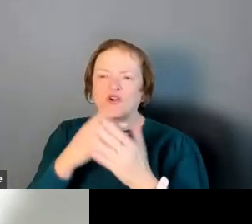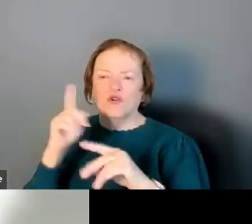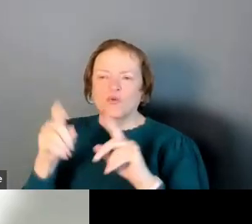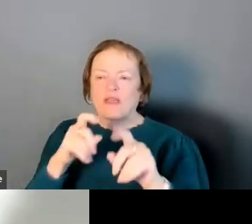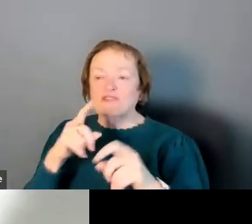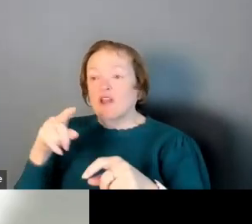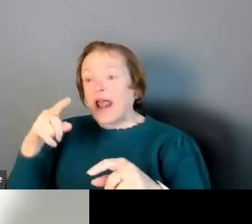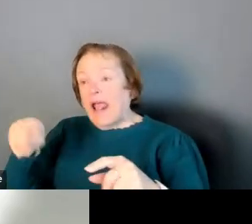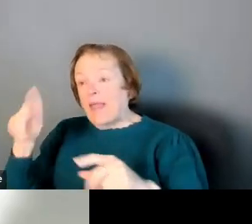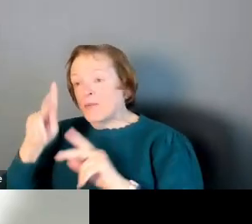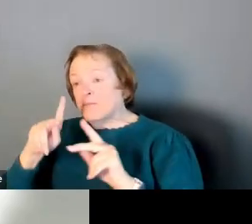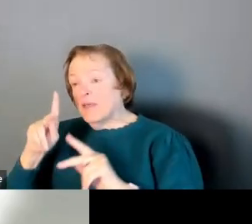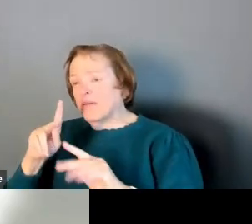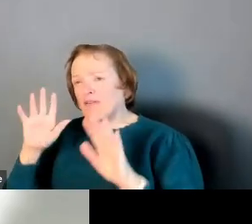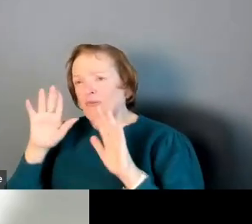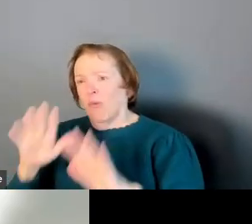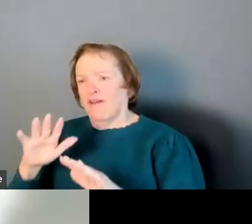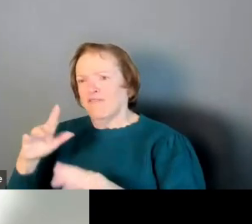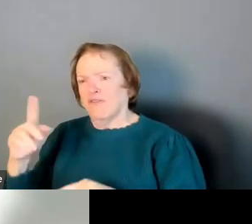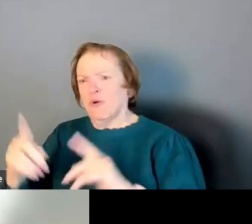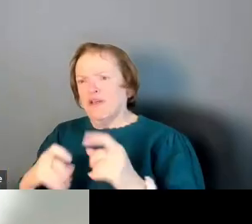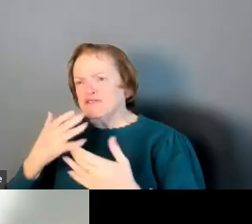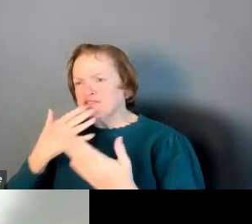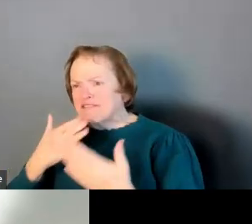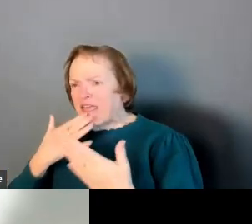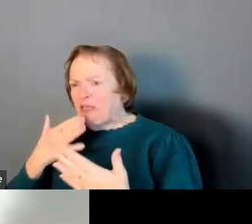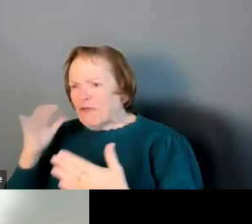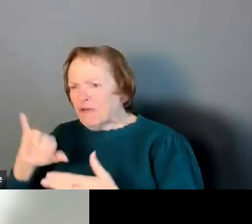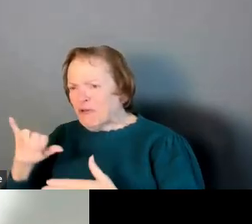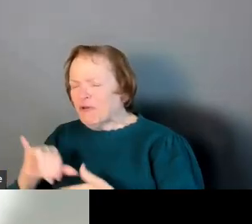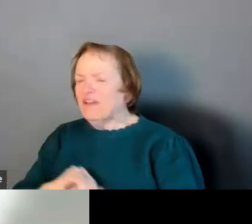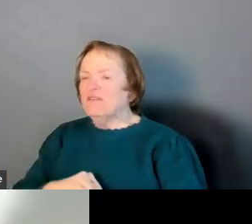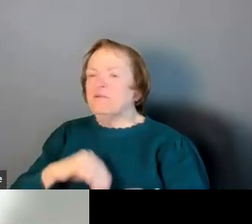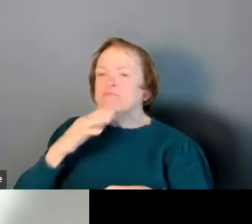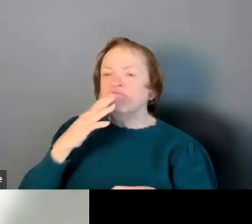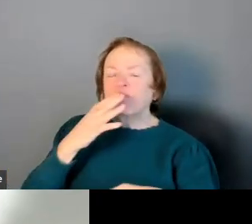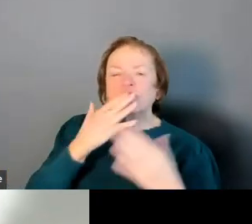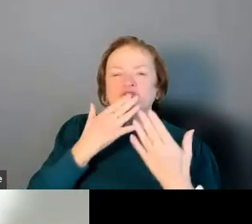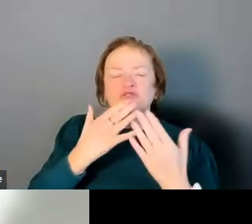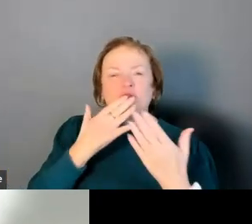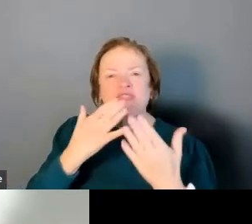like, ugh, I am listen, we are so thankful to have had you here.